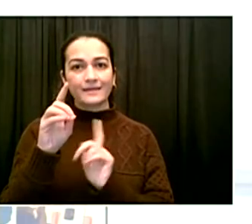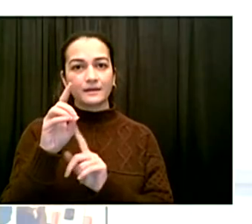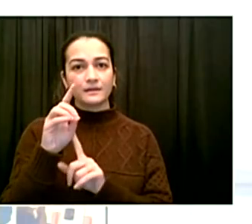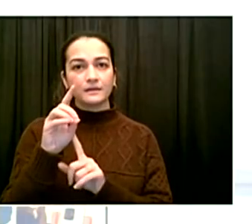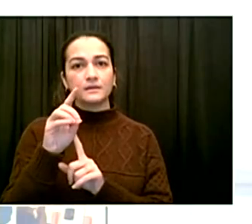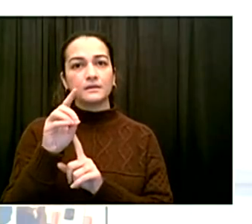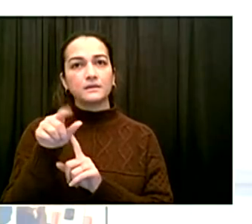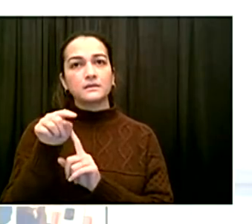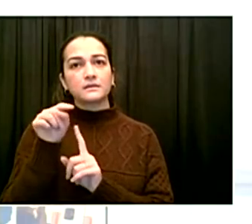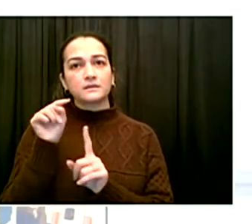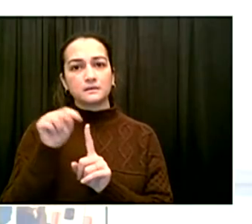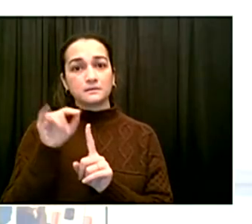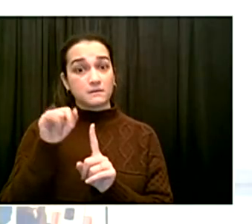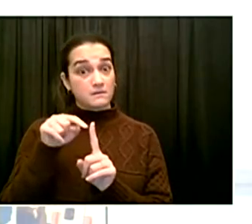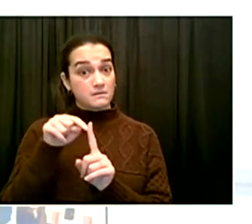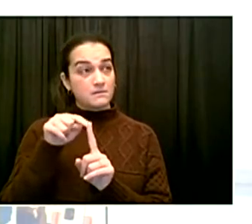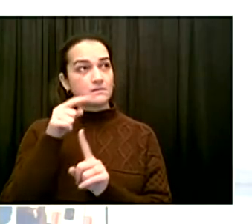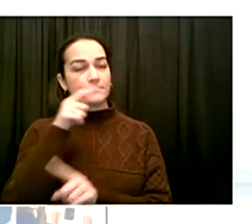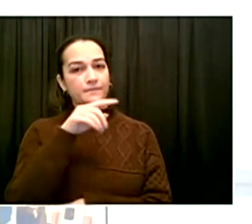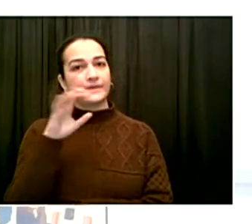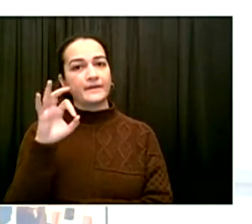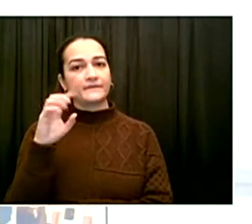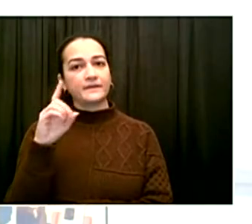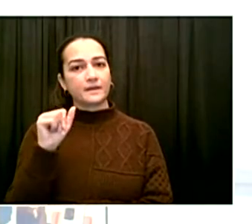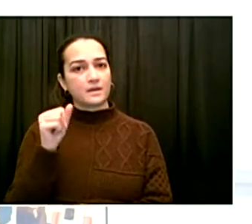AUTHORIZED FOR USE AND THE